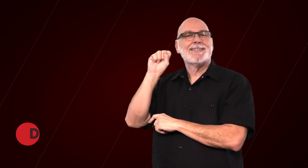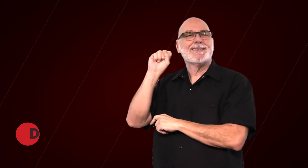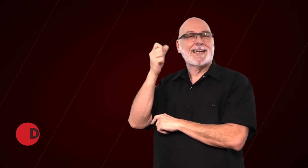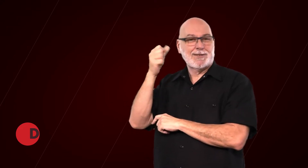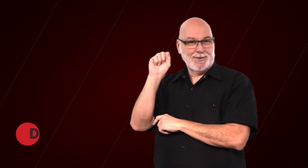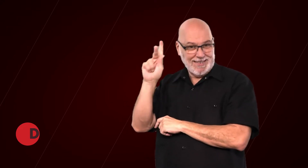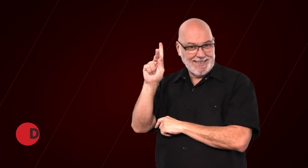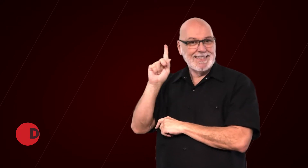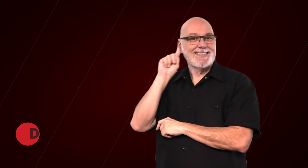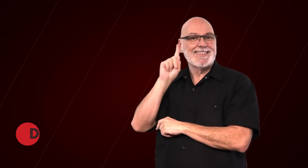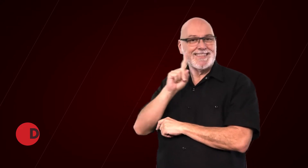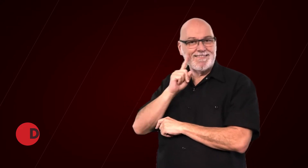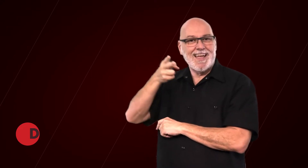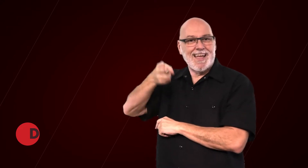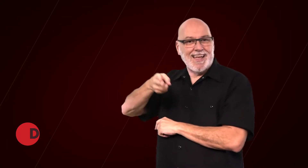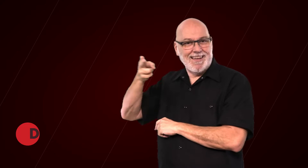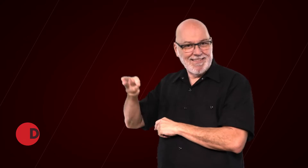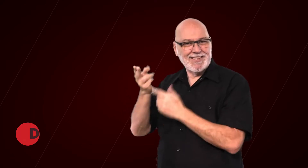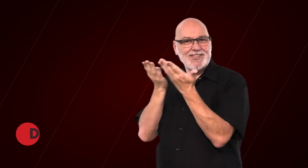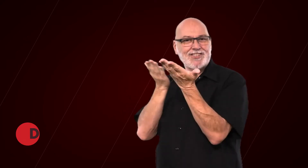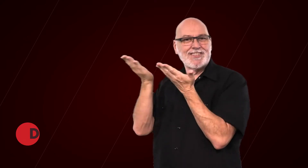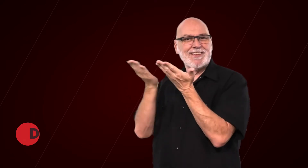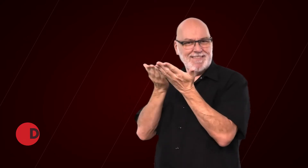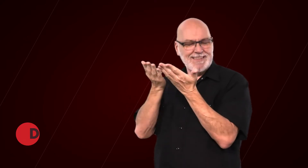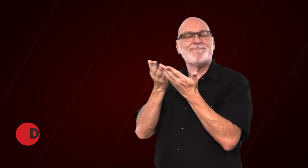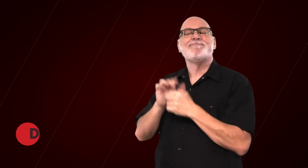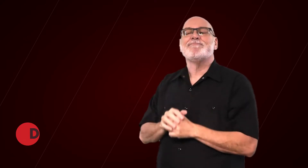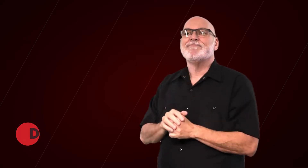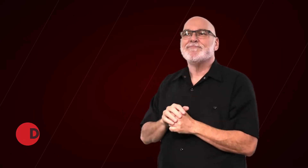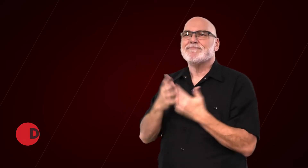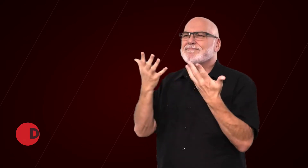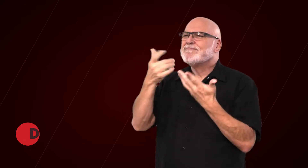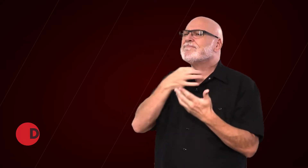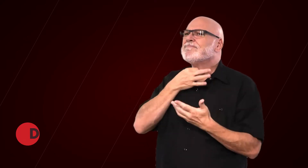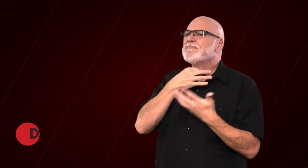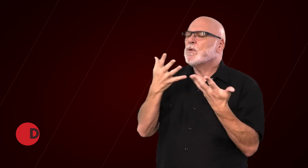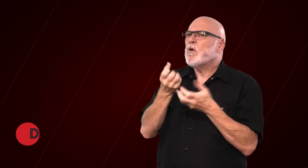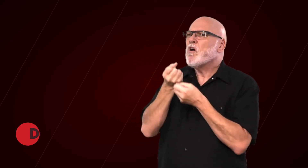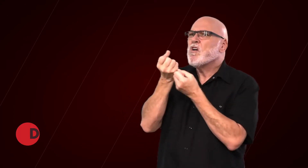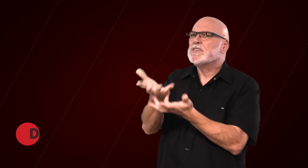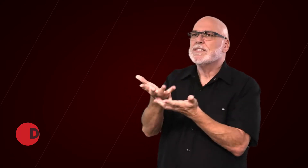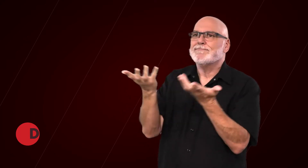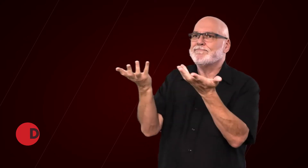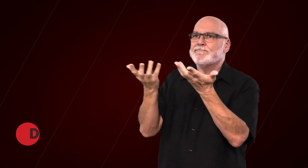Hearing Services, SDHHS, what it caused.